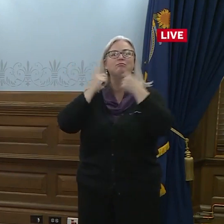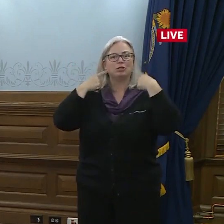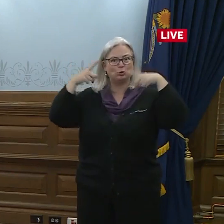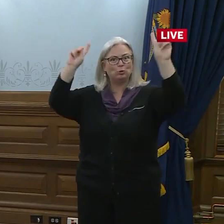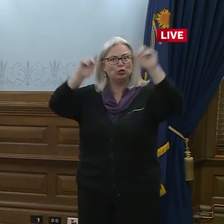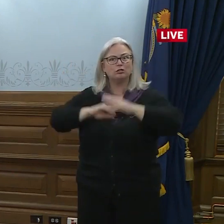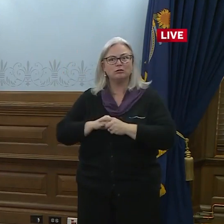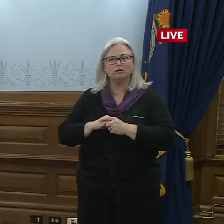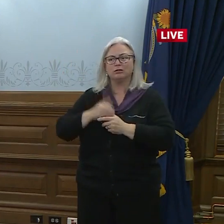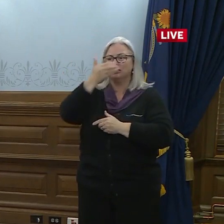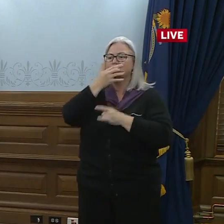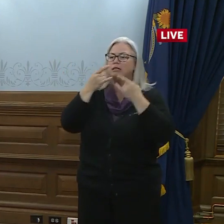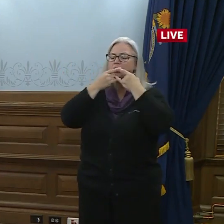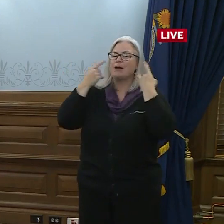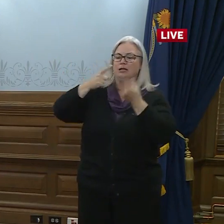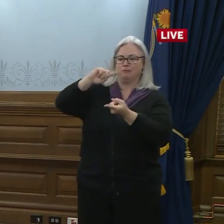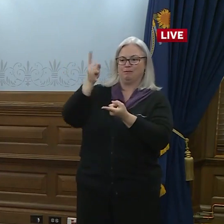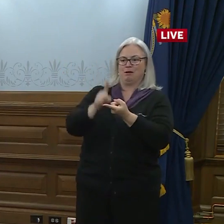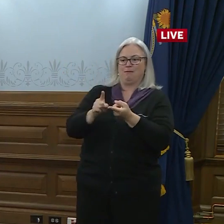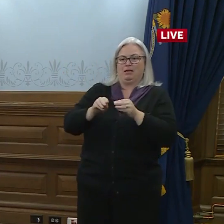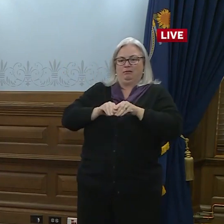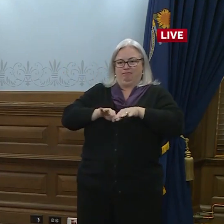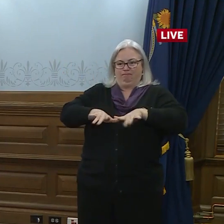BECAUSE THEY KNOW IT WORKS.